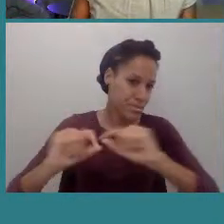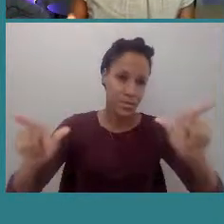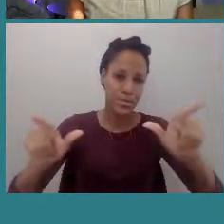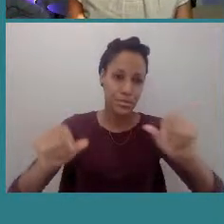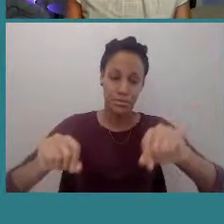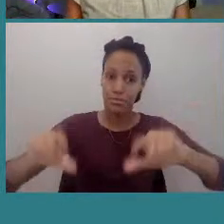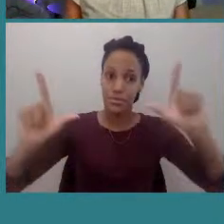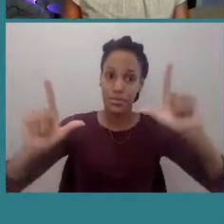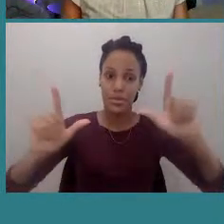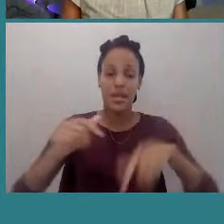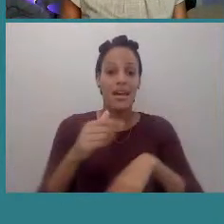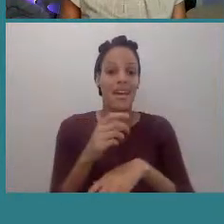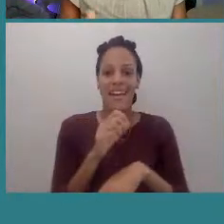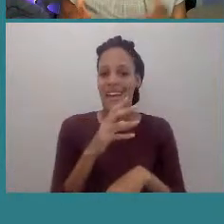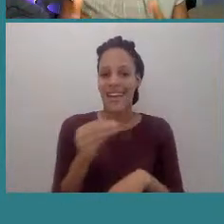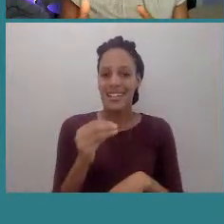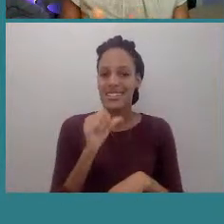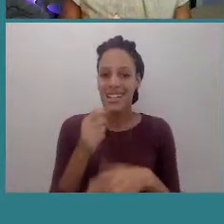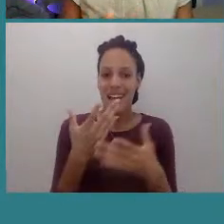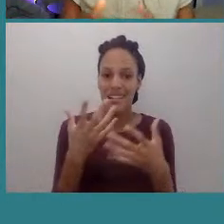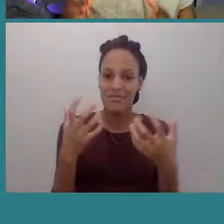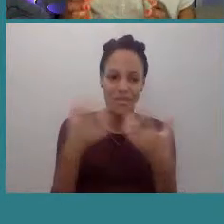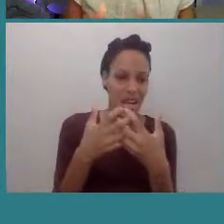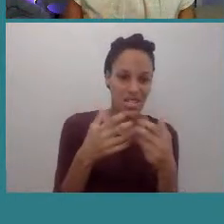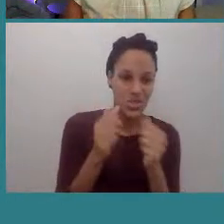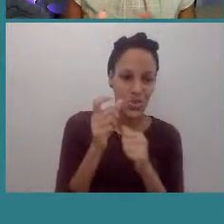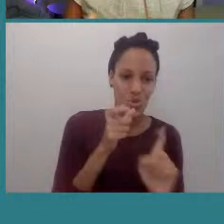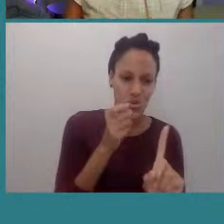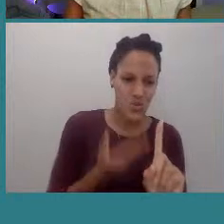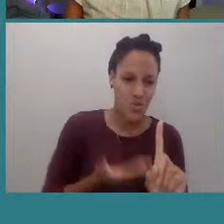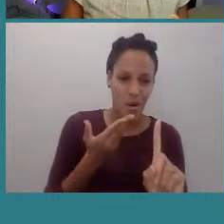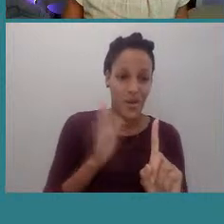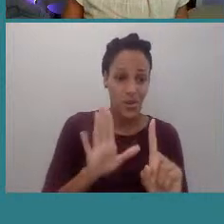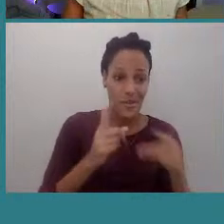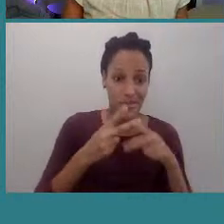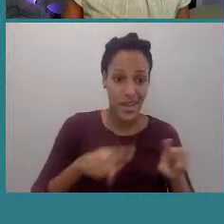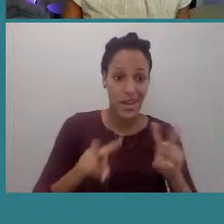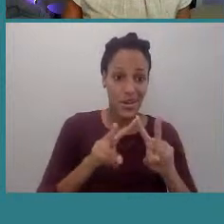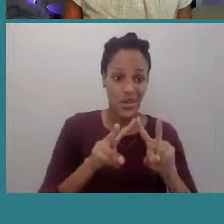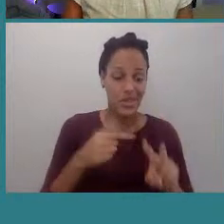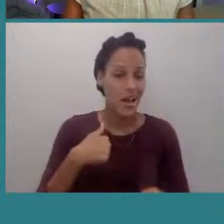does not align with your values. I learned a really valuable lesson a few years ago.